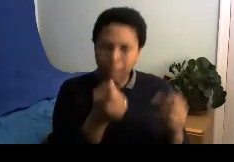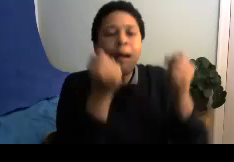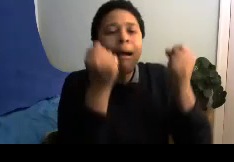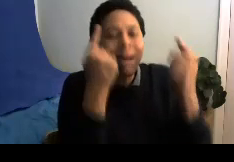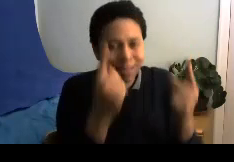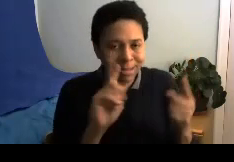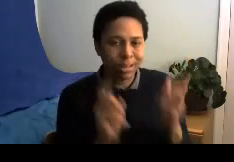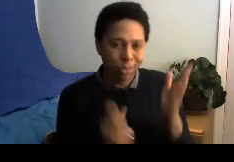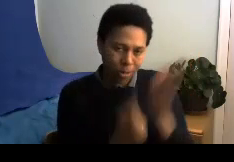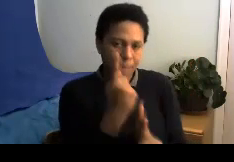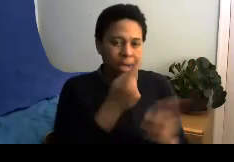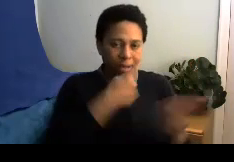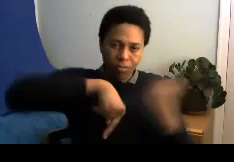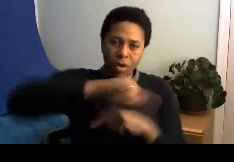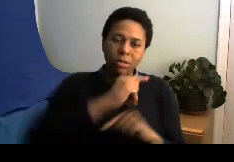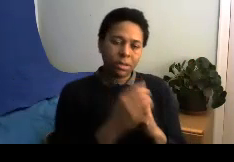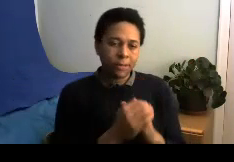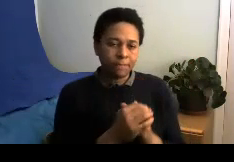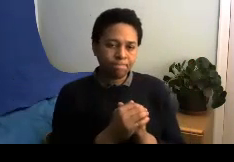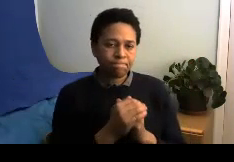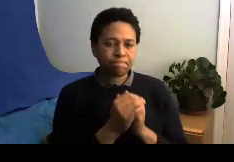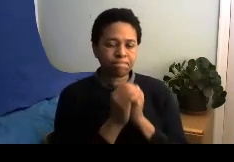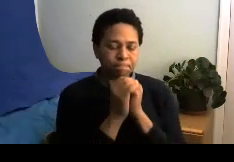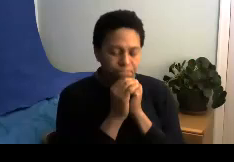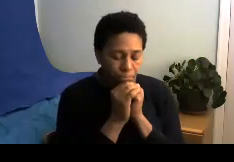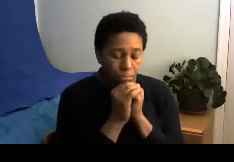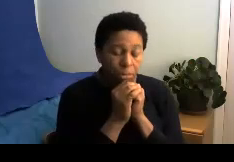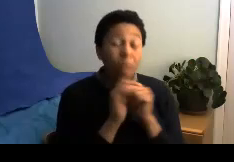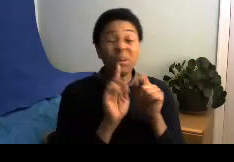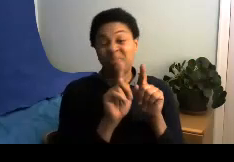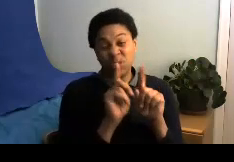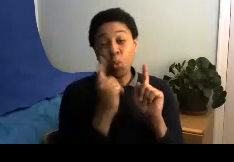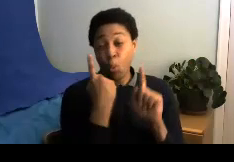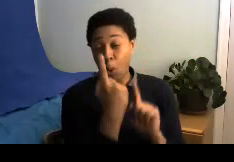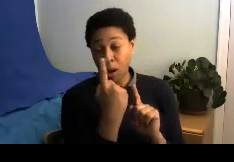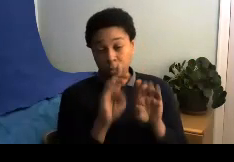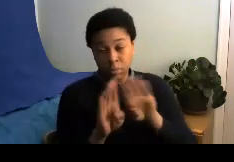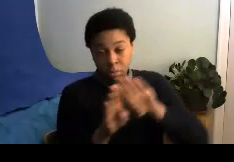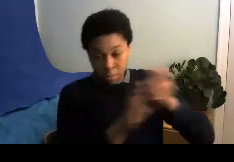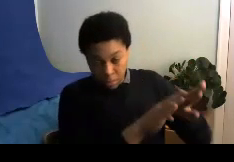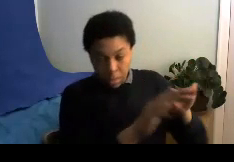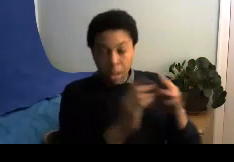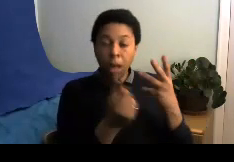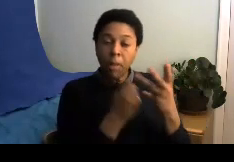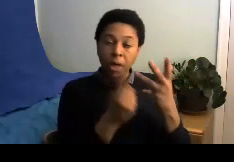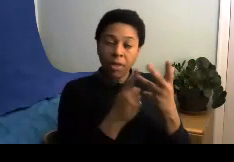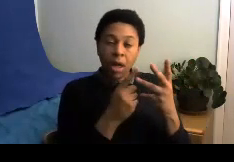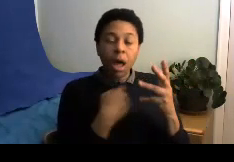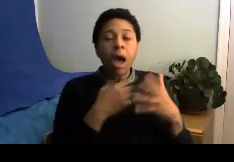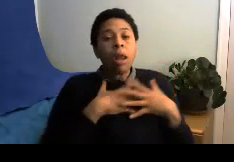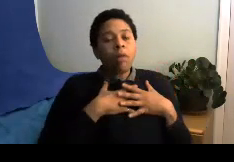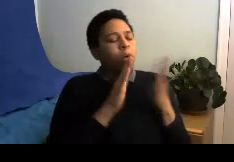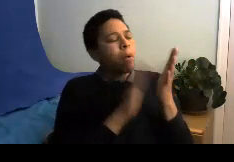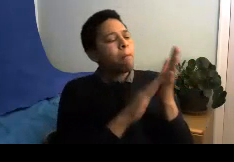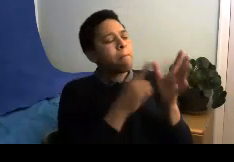surprises there. But I also love I love Marlon James, I love